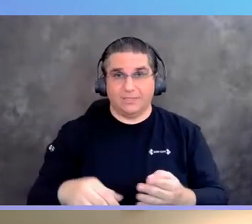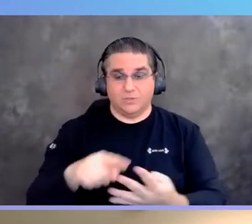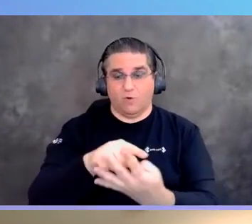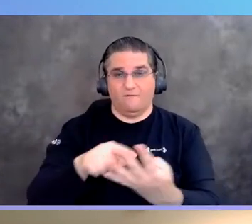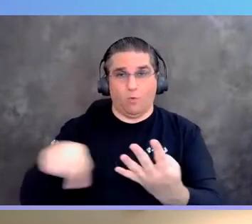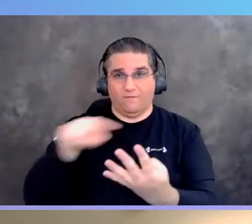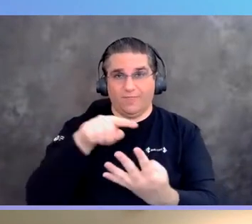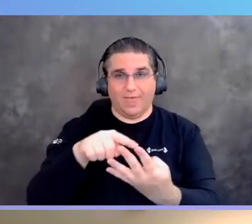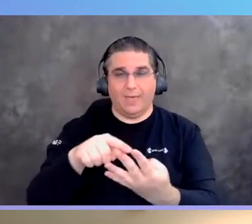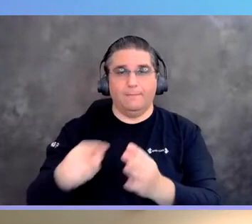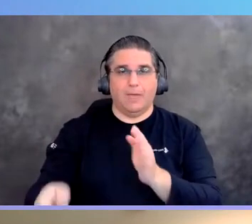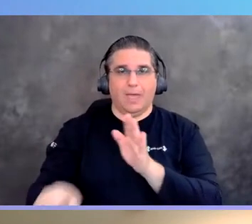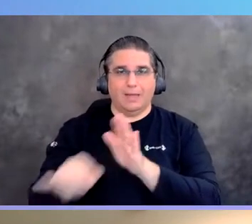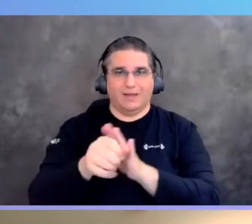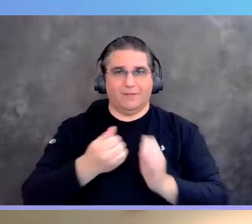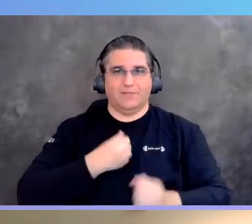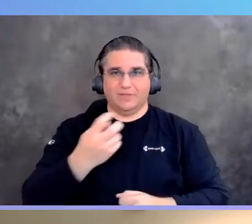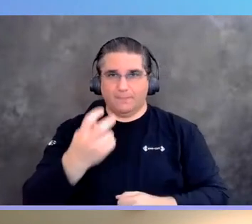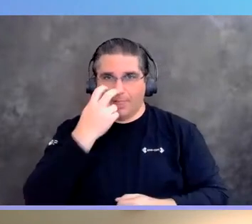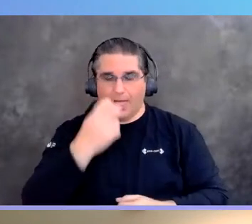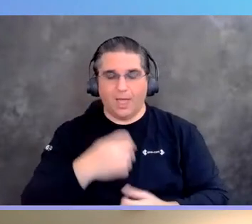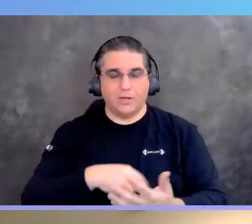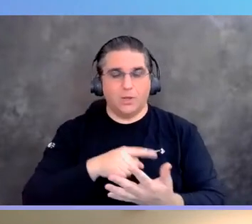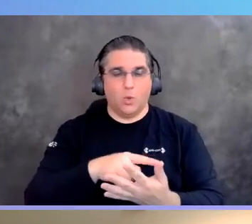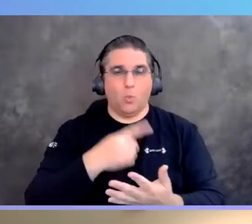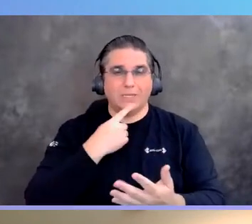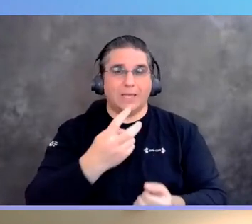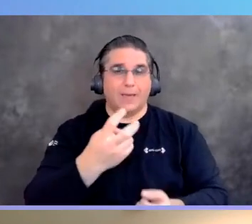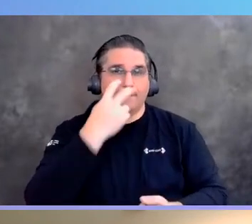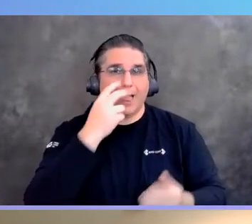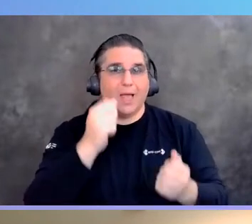identified as blind with light perception and one participant